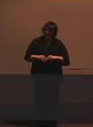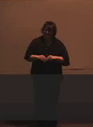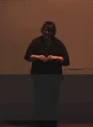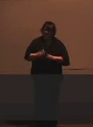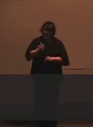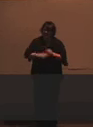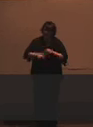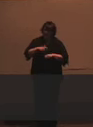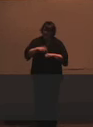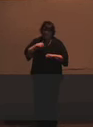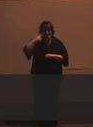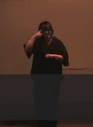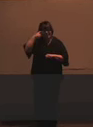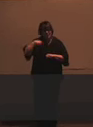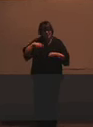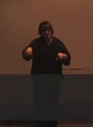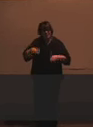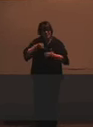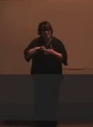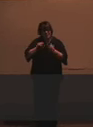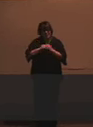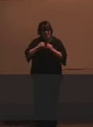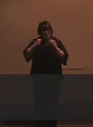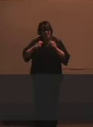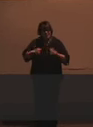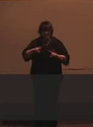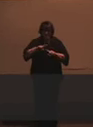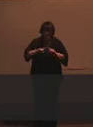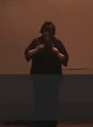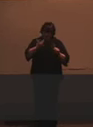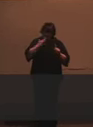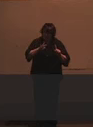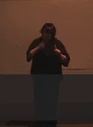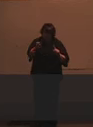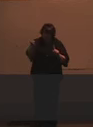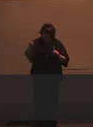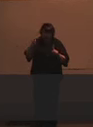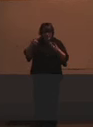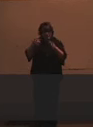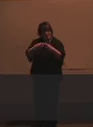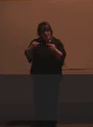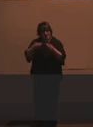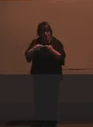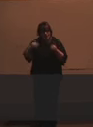But fortunately, in Japan, we have a nice tradition